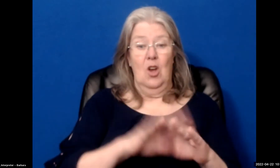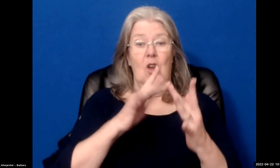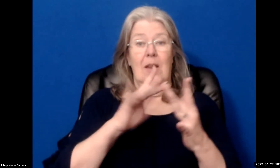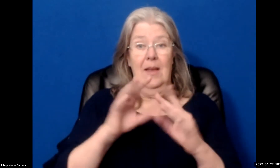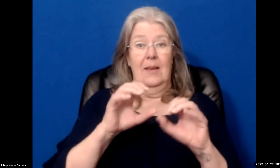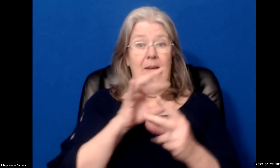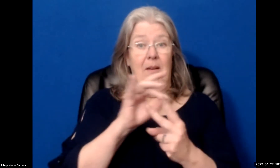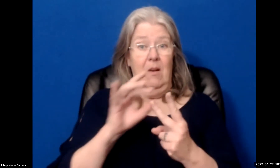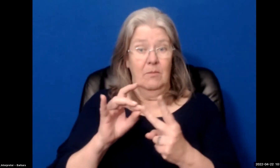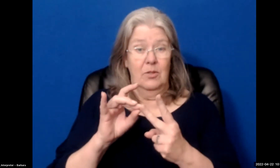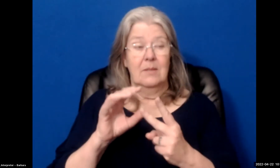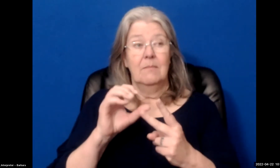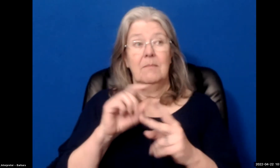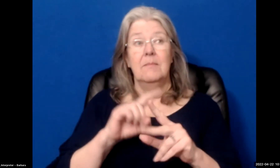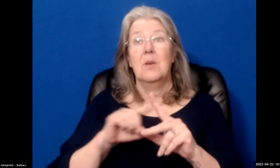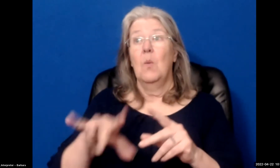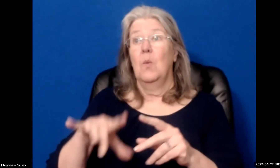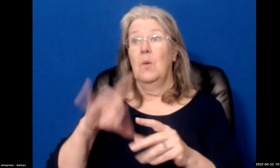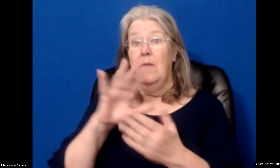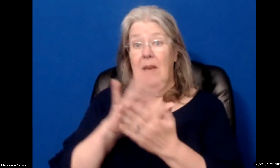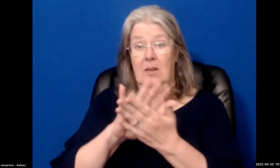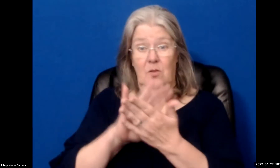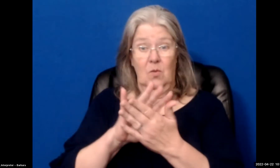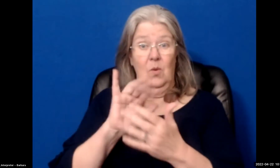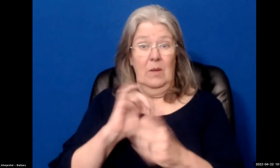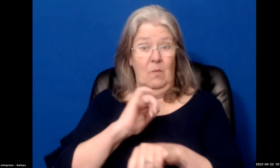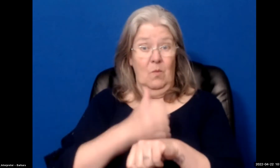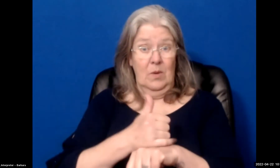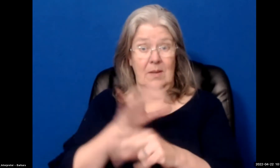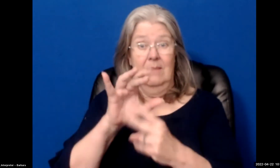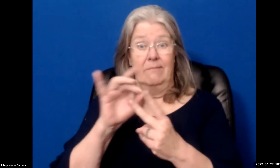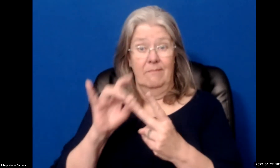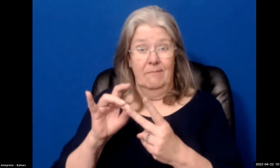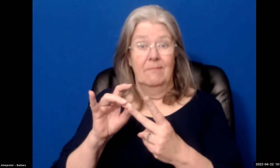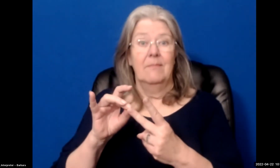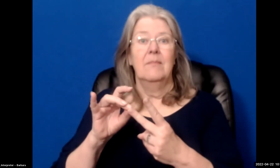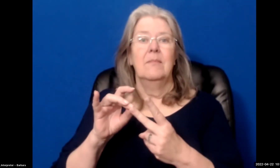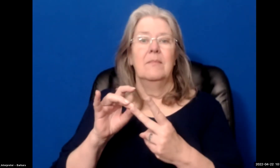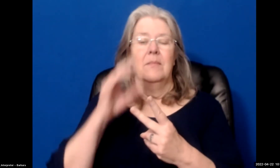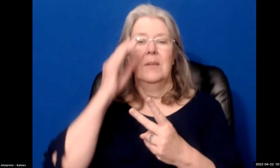separate from the school, but my son, because he has Down syndrome and autism, that was